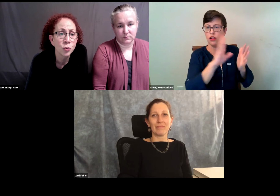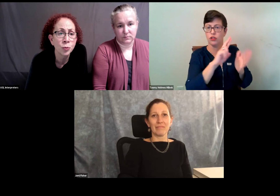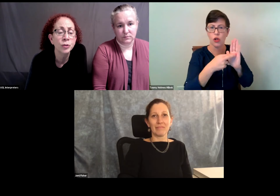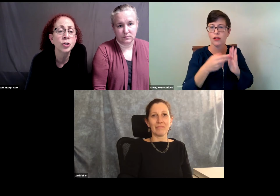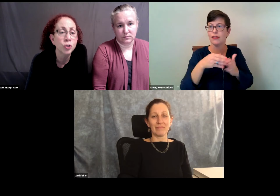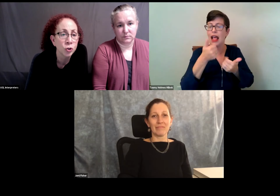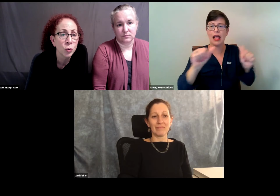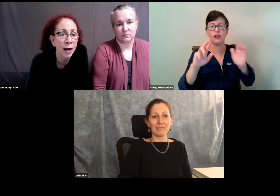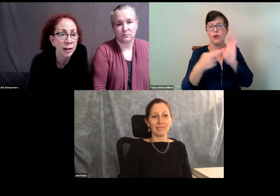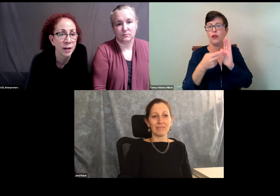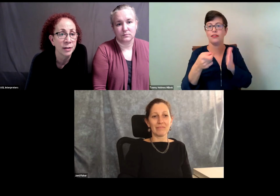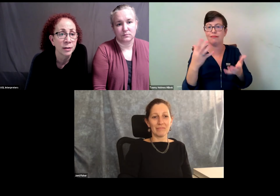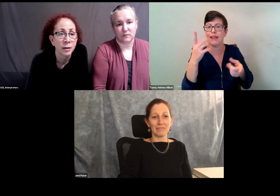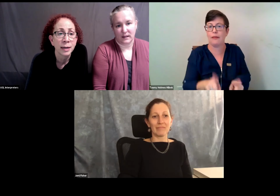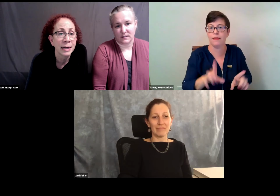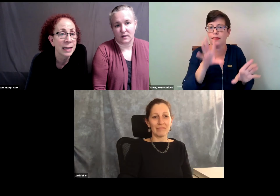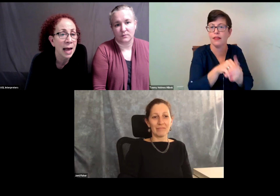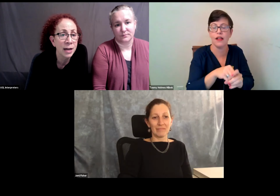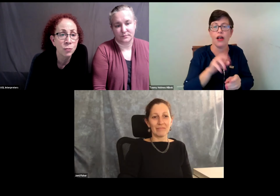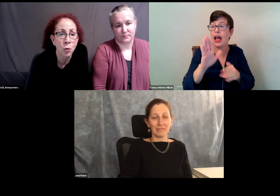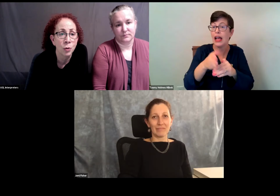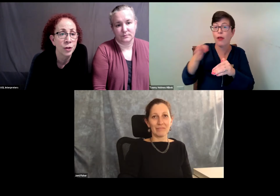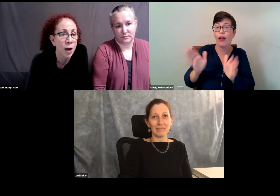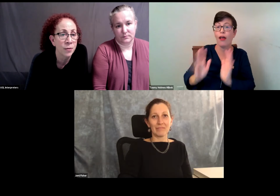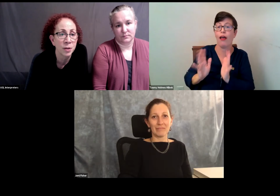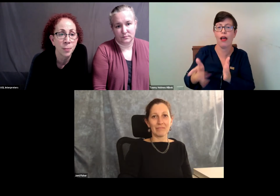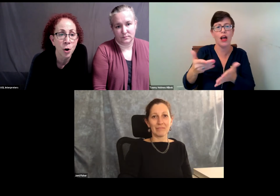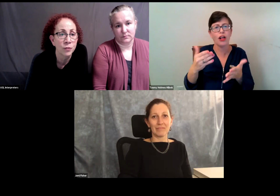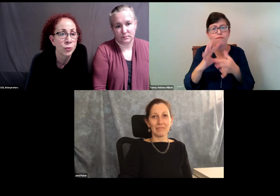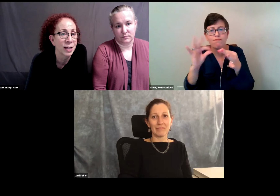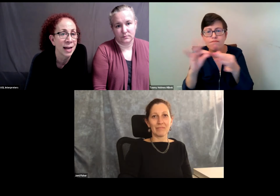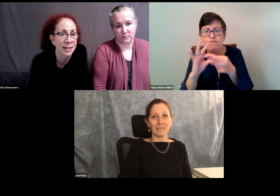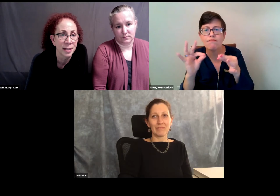privilege to elevate in any role that you have to be a part of using asl.